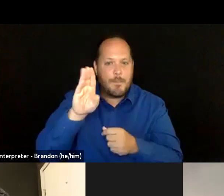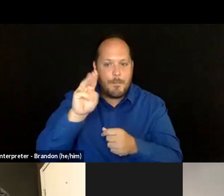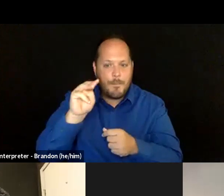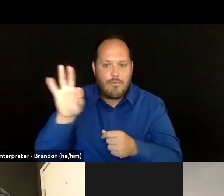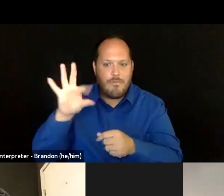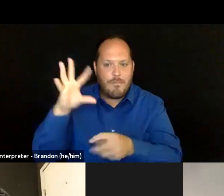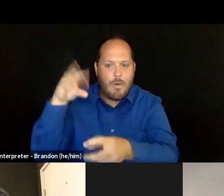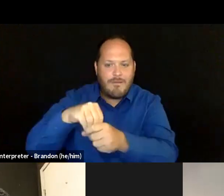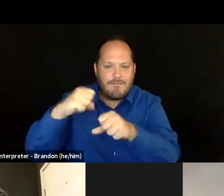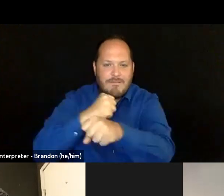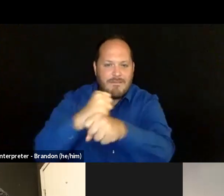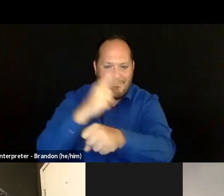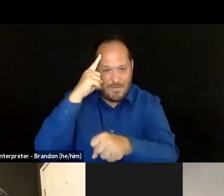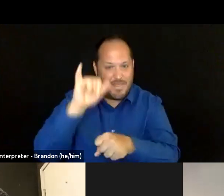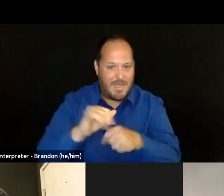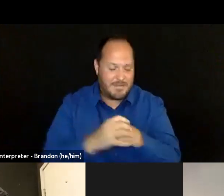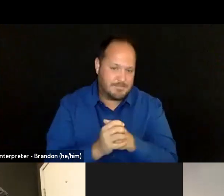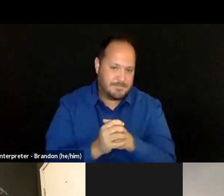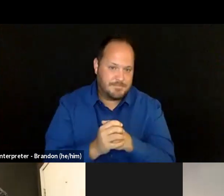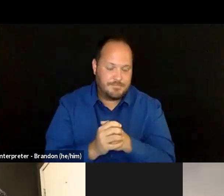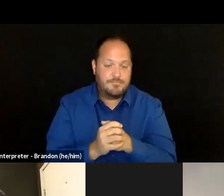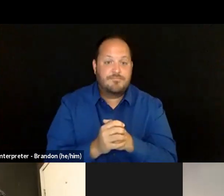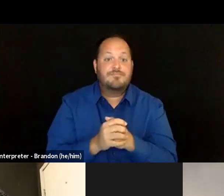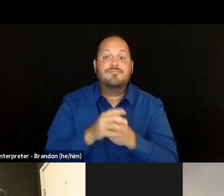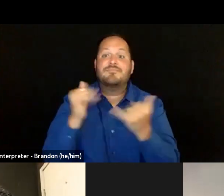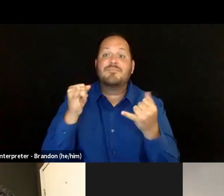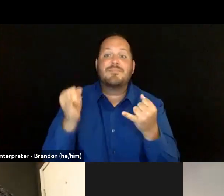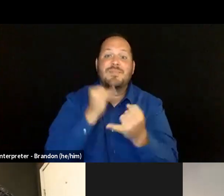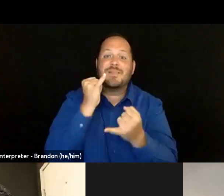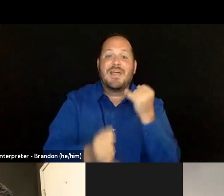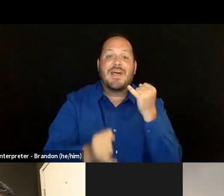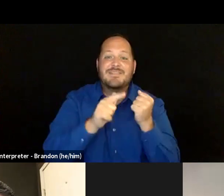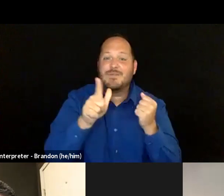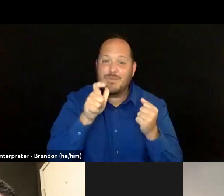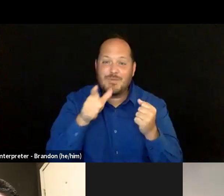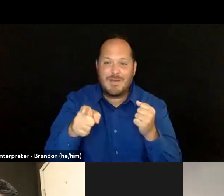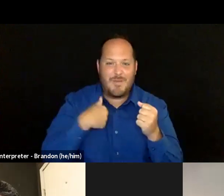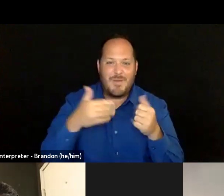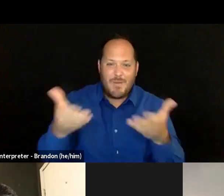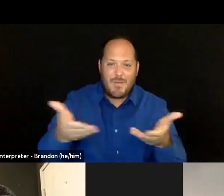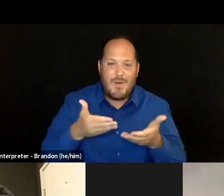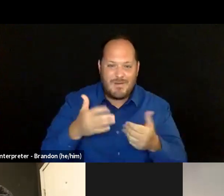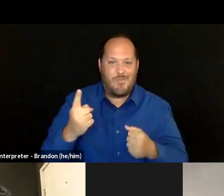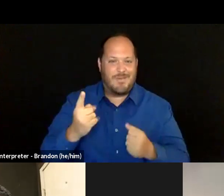other trans students to use bathrooms most consistent with